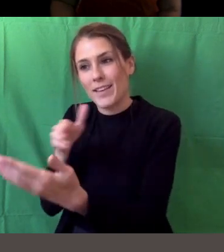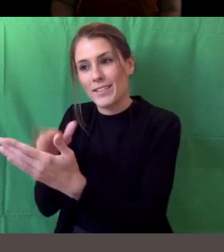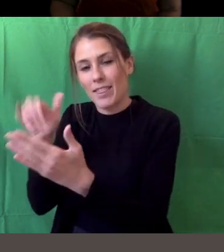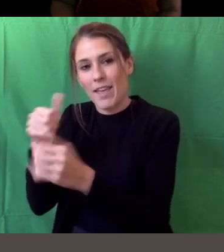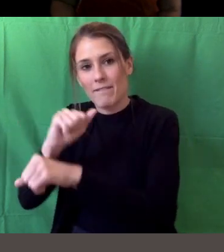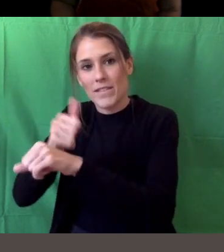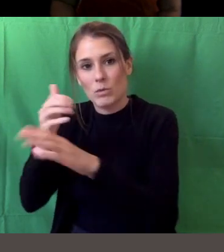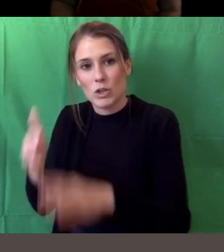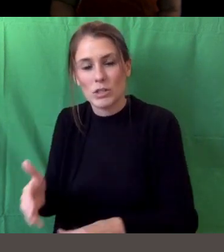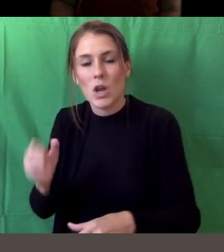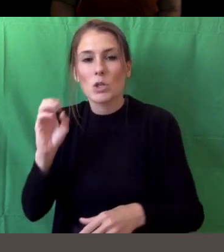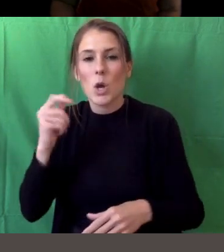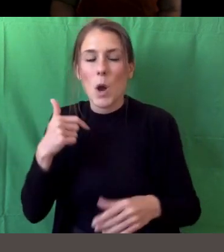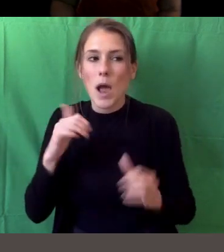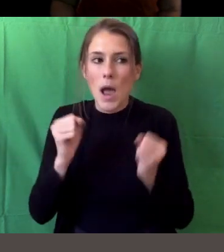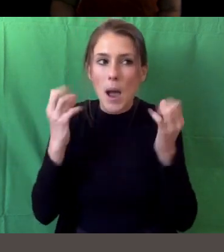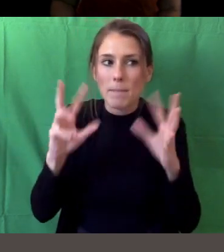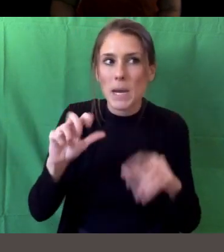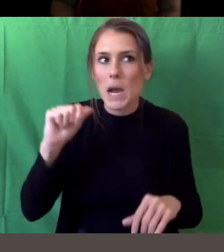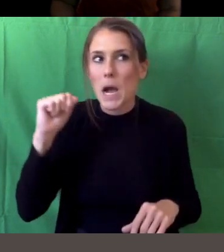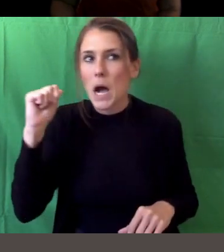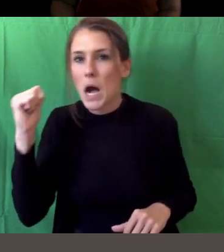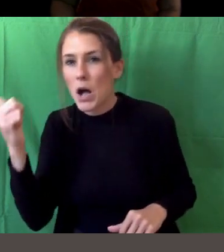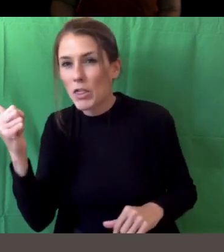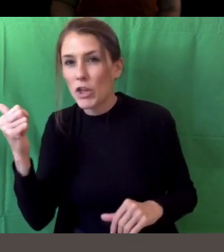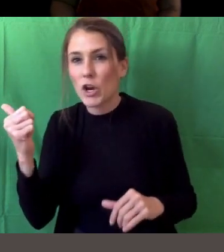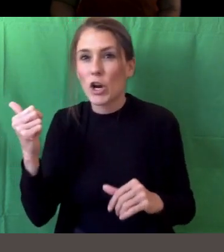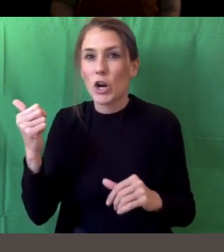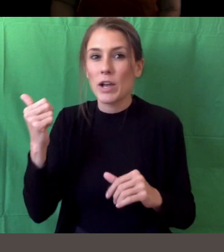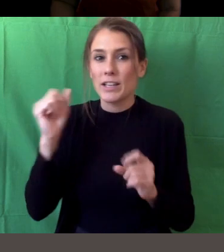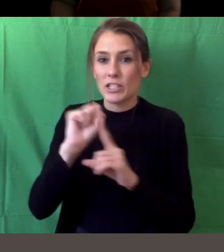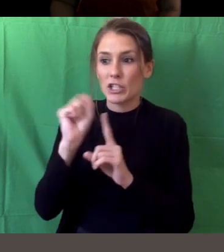And so, you know, something to consider is how many other situations exist in communities